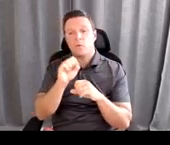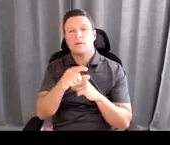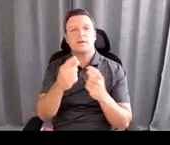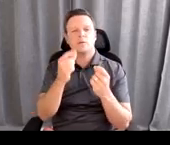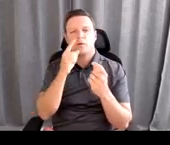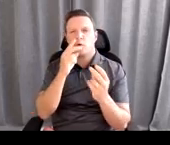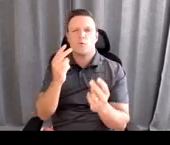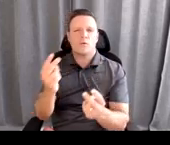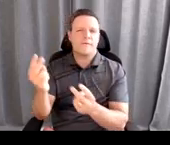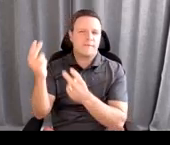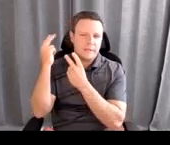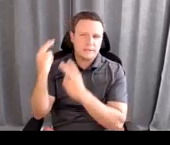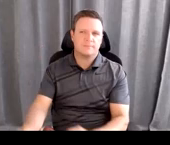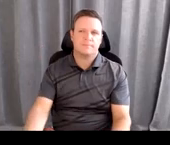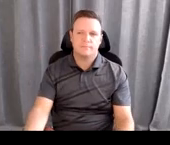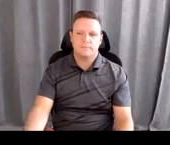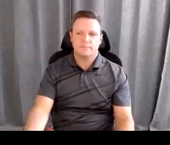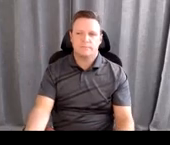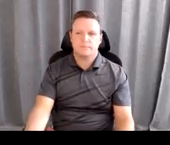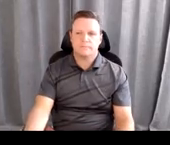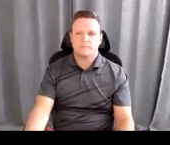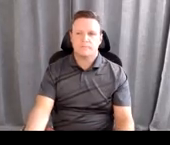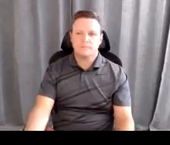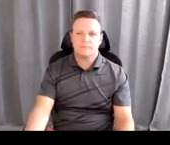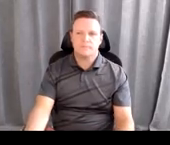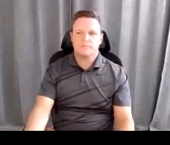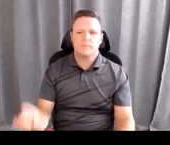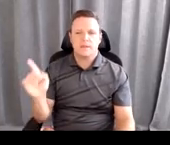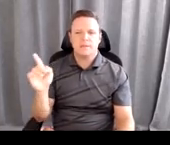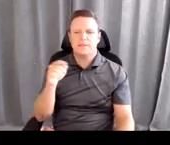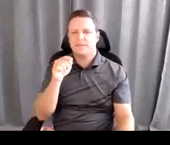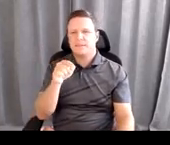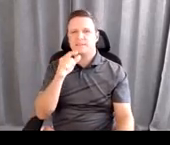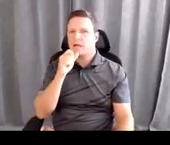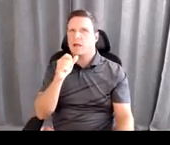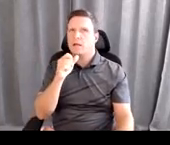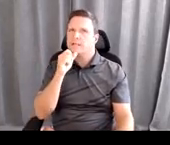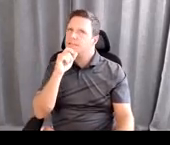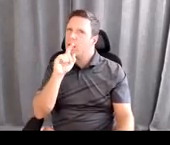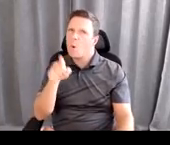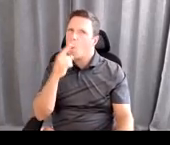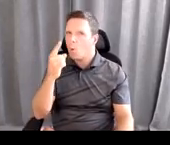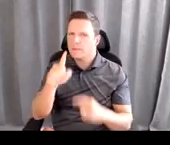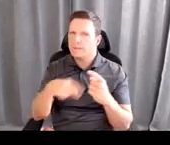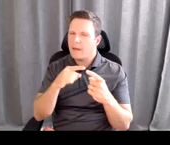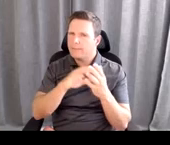And this is saying, no, we don't want to just make it about the students. Right? And the way in which we do that is through leveraging